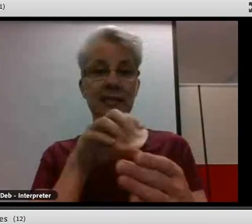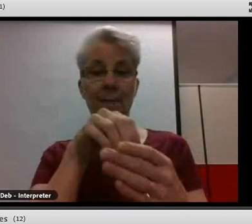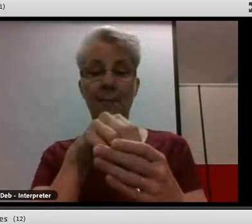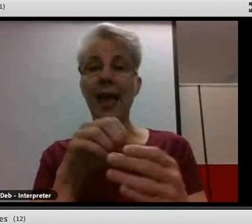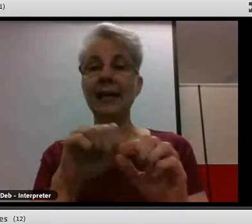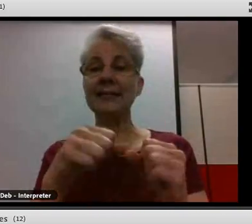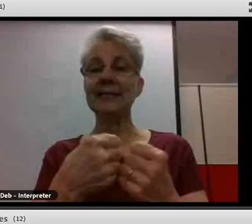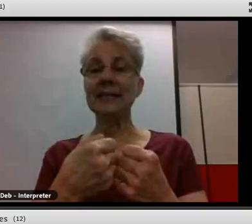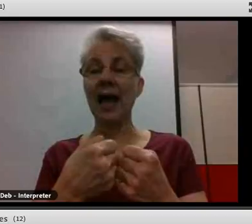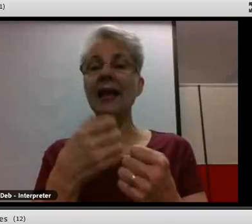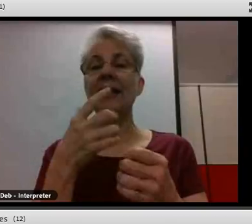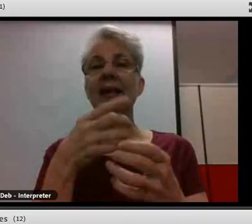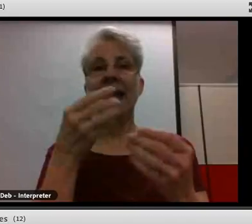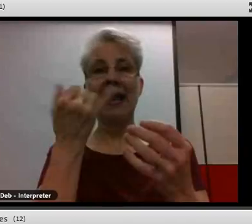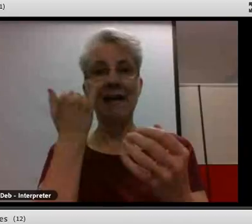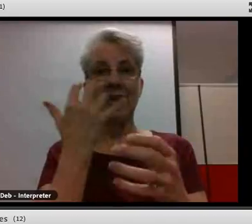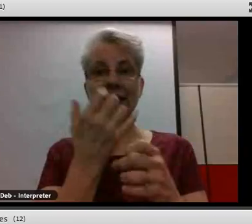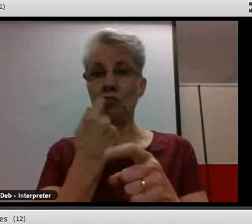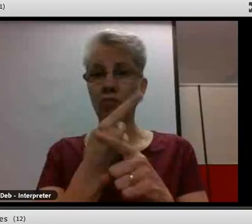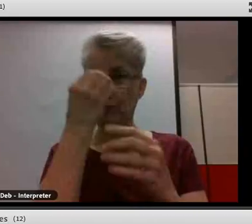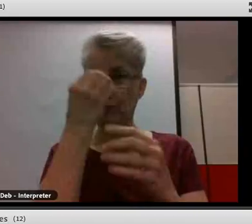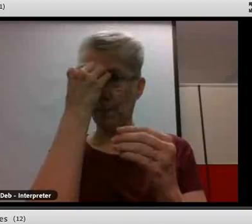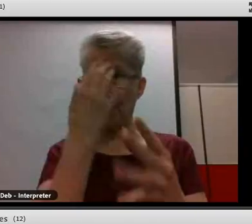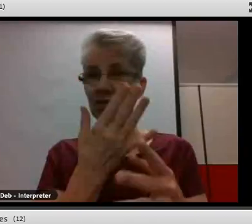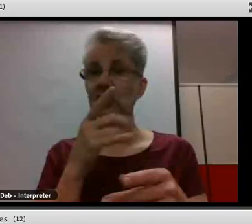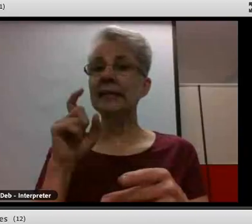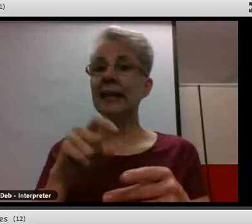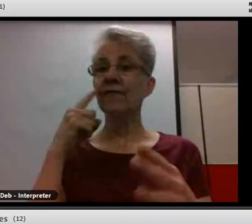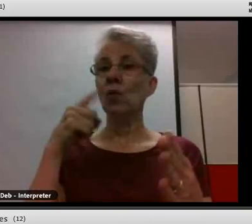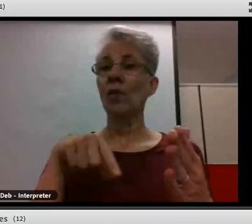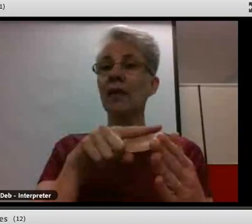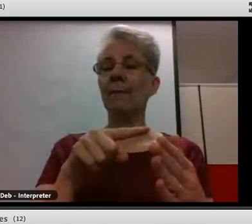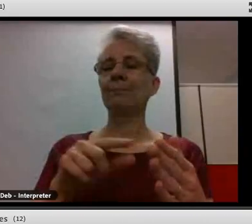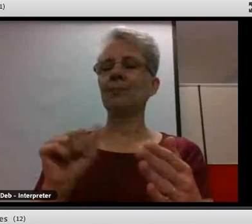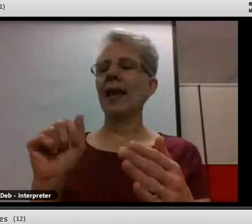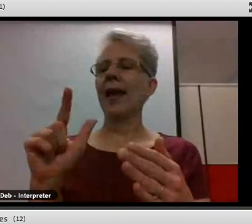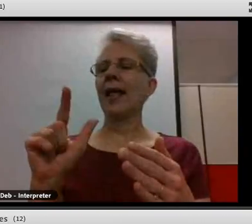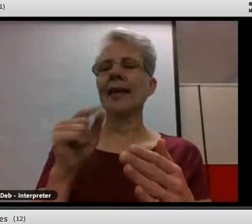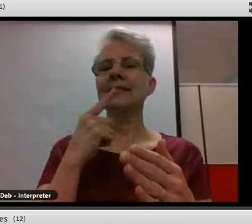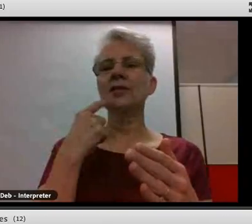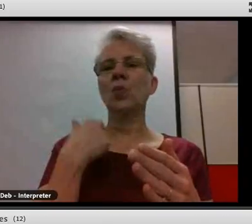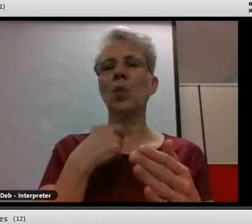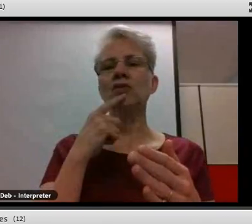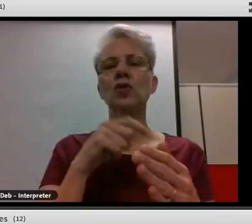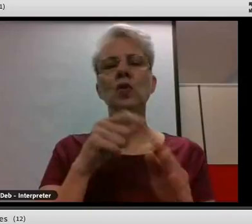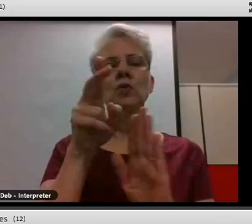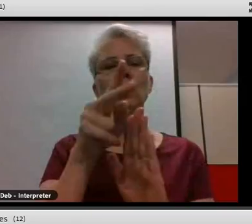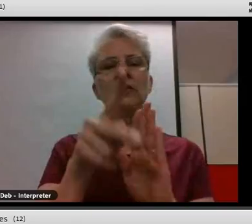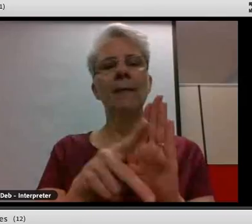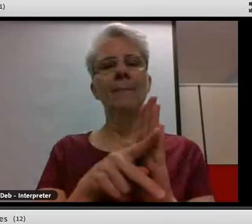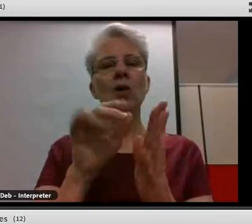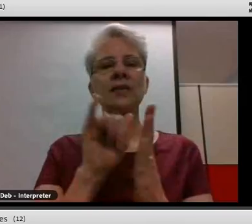and this was established in 2001, and it's -- They feel like, and I feel, too,